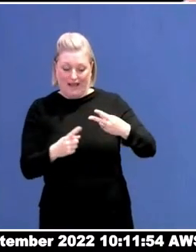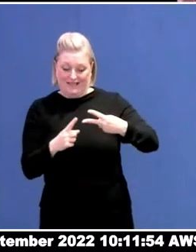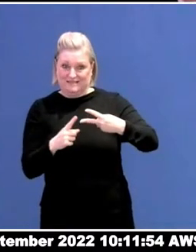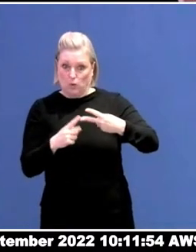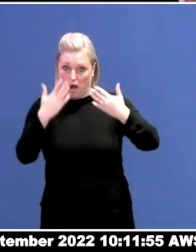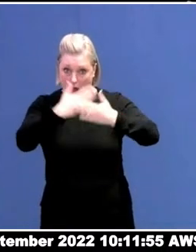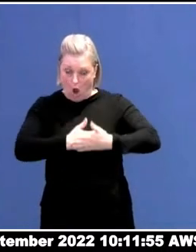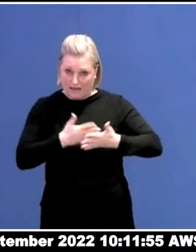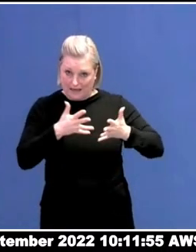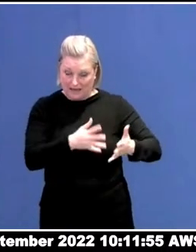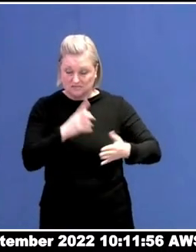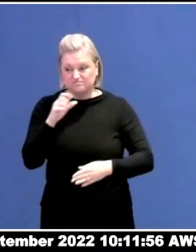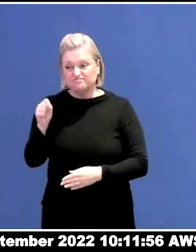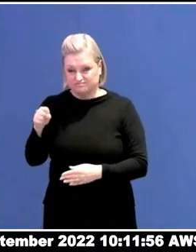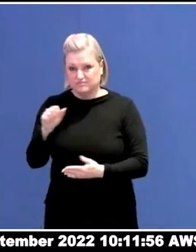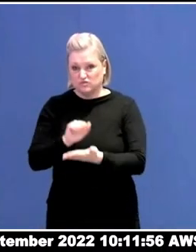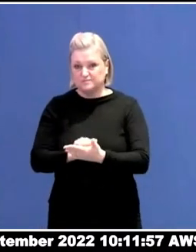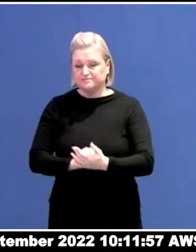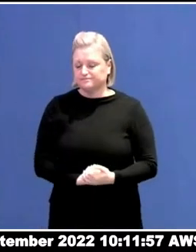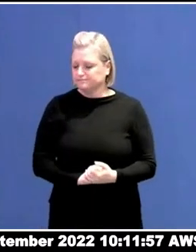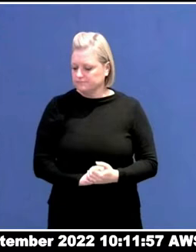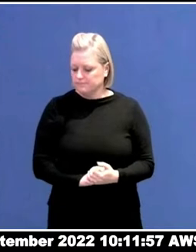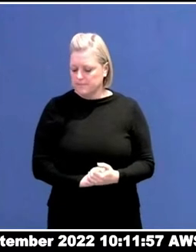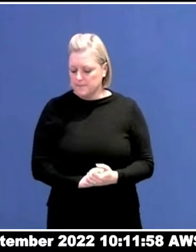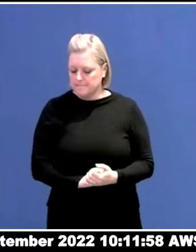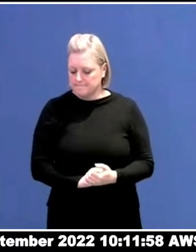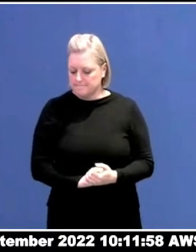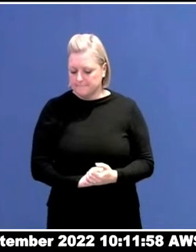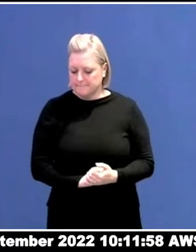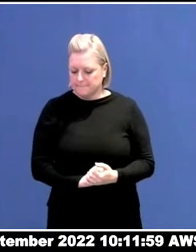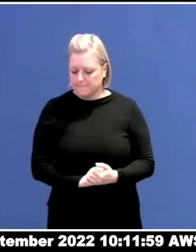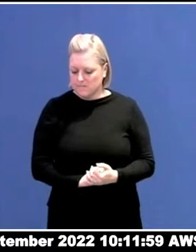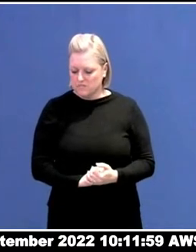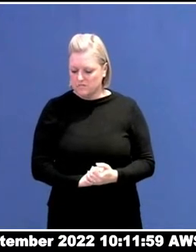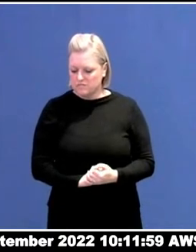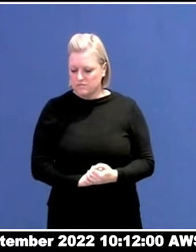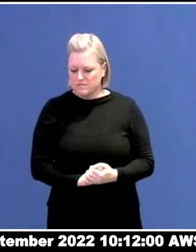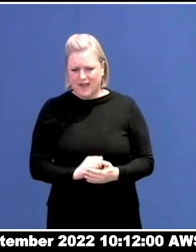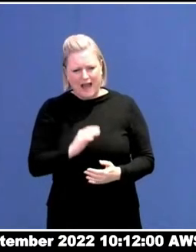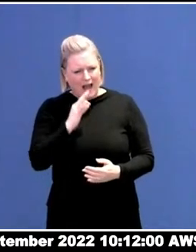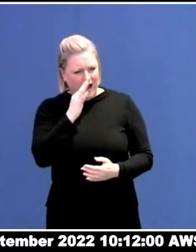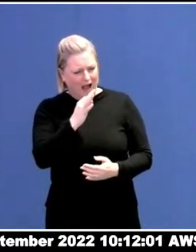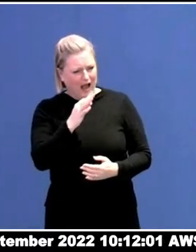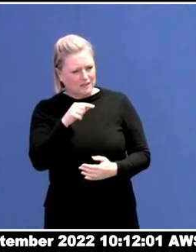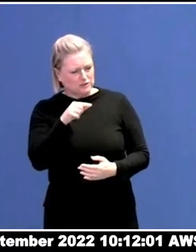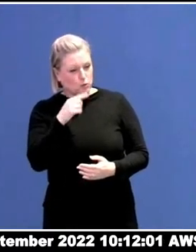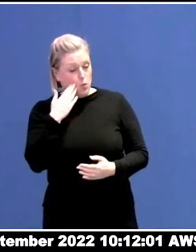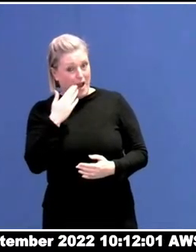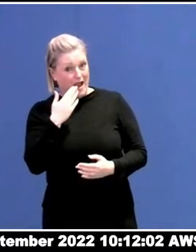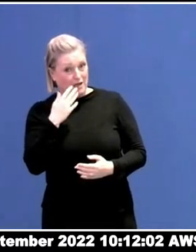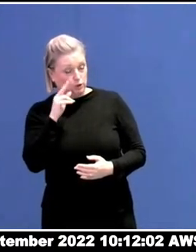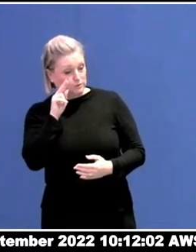Yes. MR GRIFFIN: Did you observe any reaction by Aaron to the removal of the